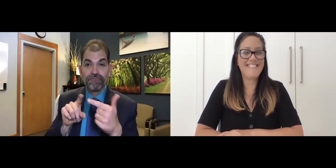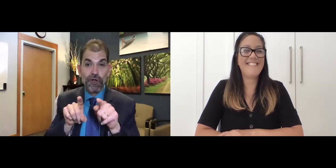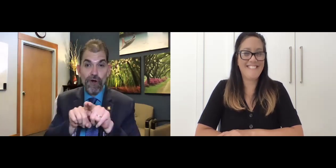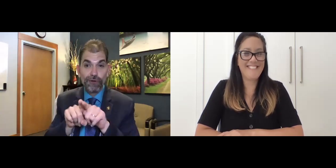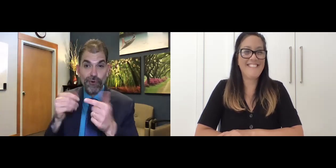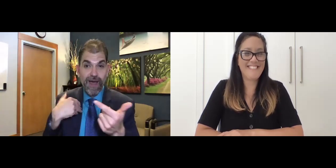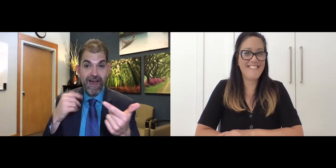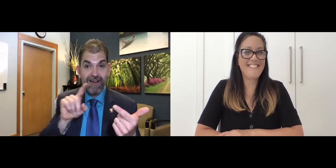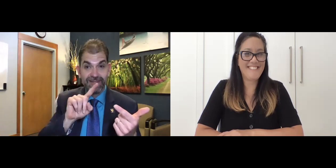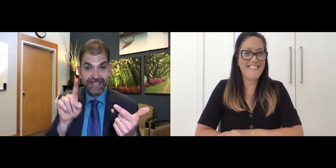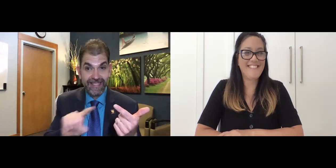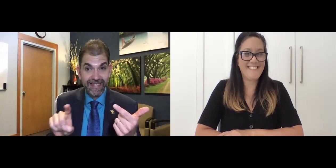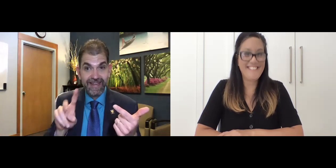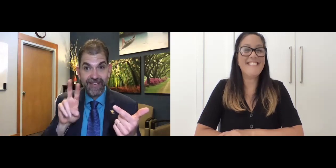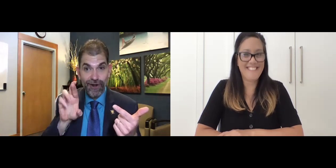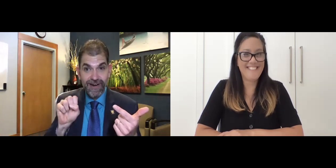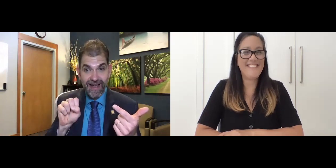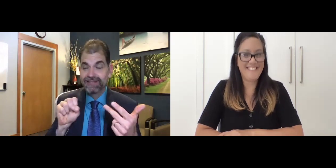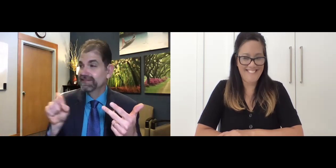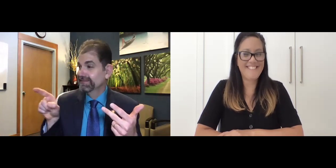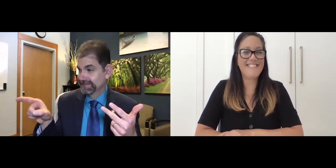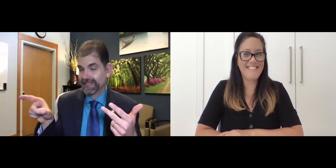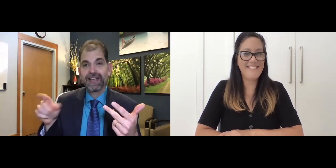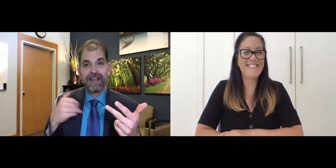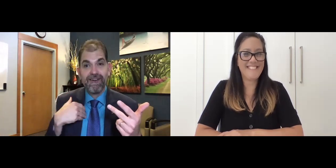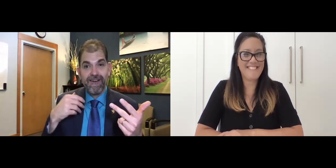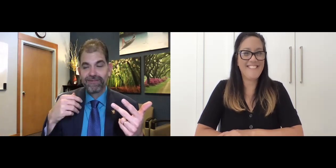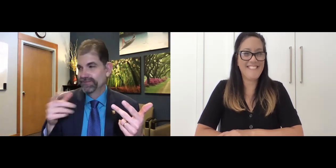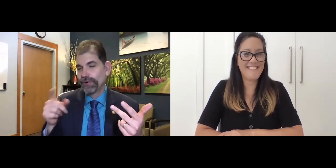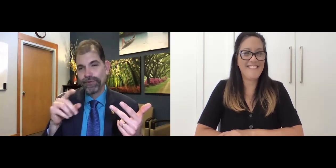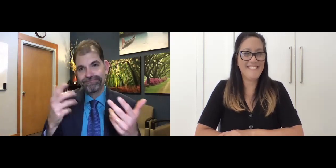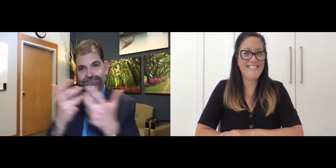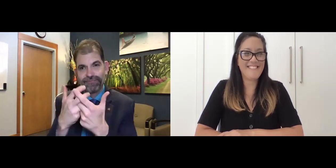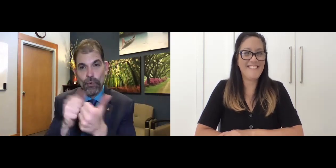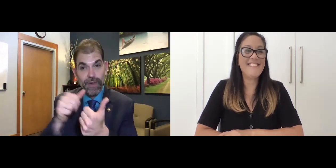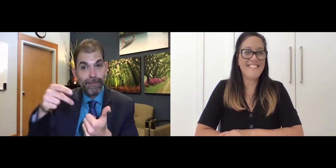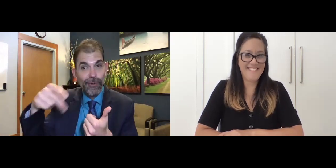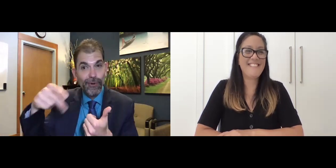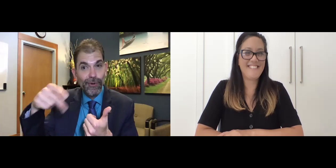Sorenson Communications. We also have ZVRS